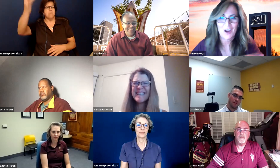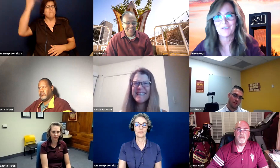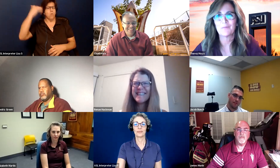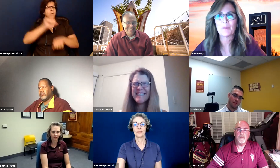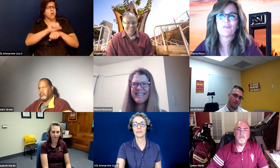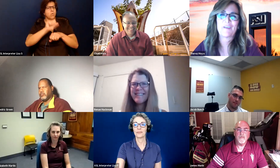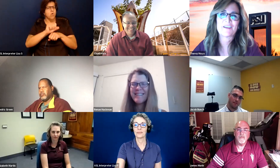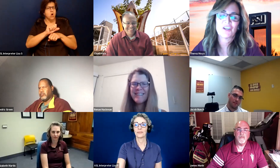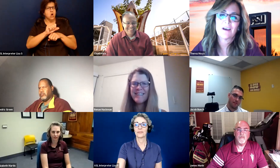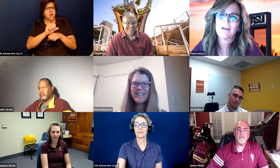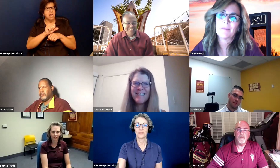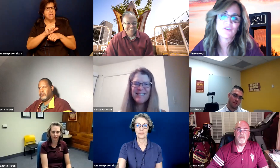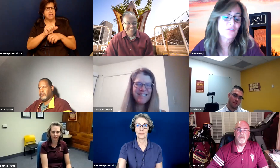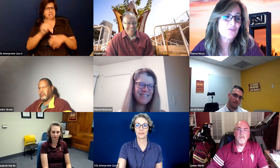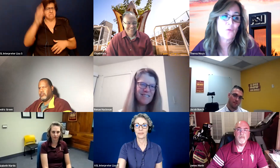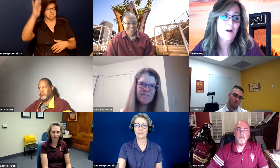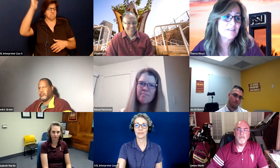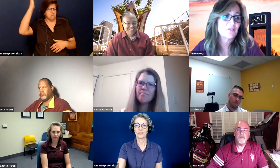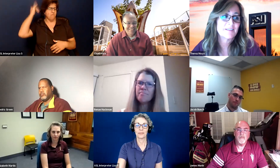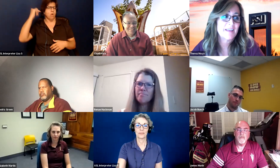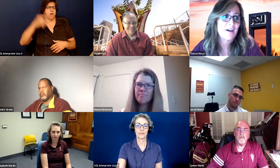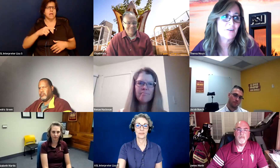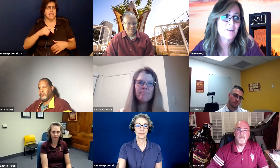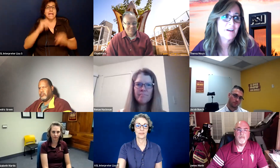kind of remote fashion instructors, walk students down.